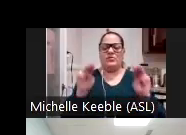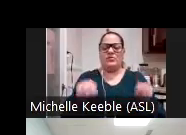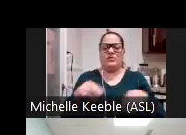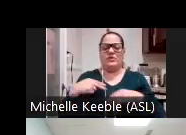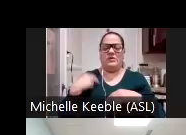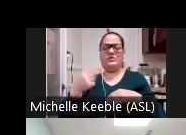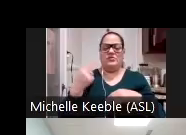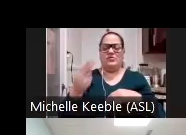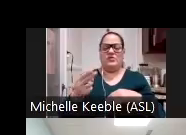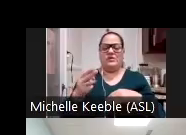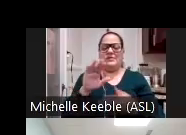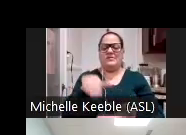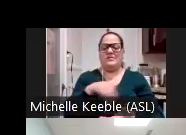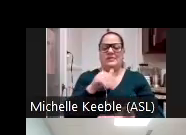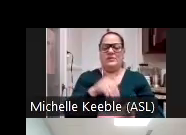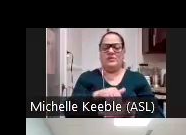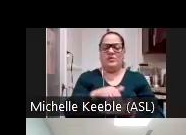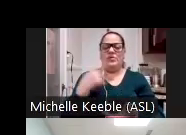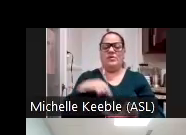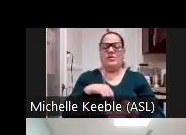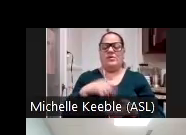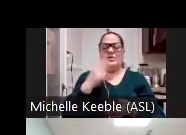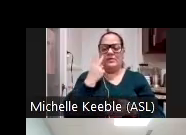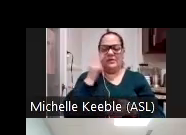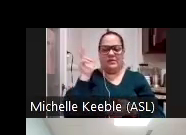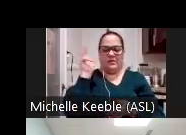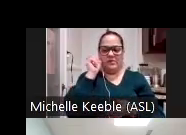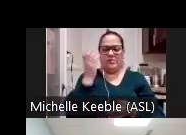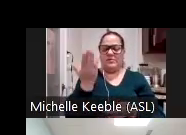Center. We're going to hear some background about the development of that museum by Dr.